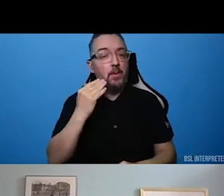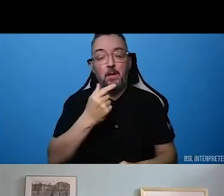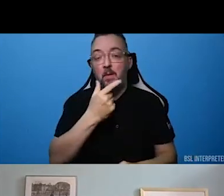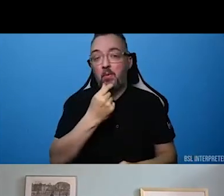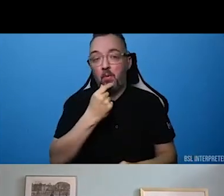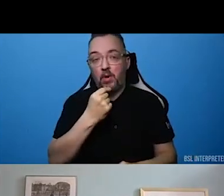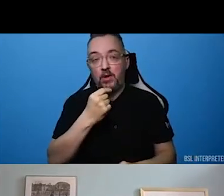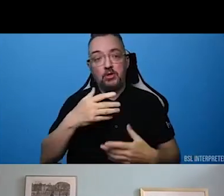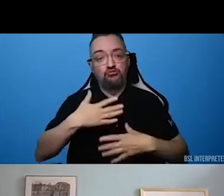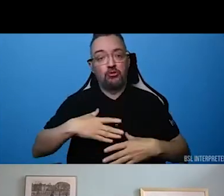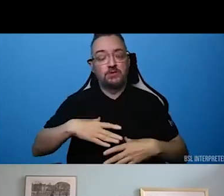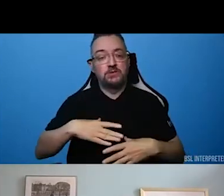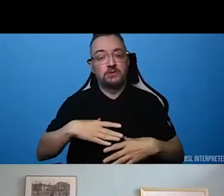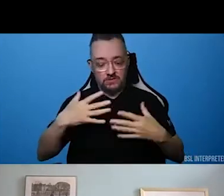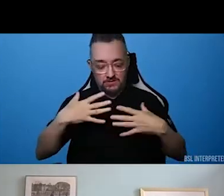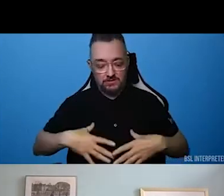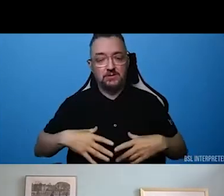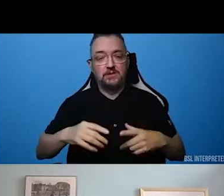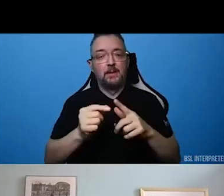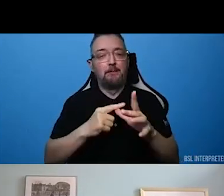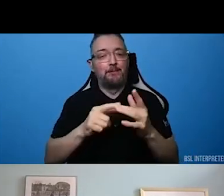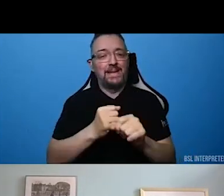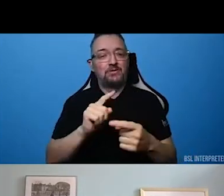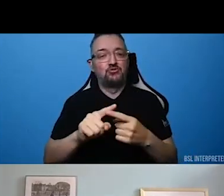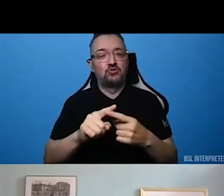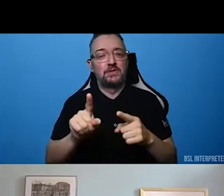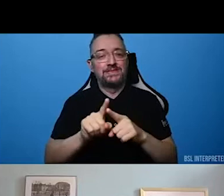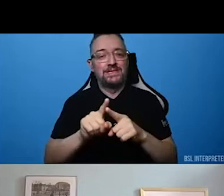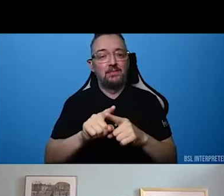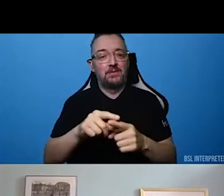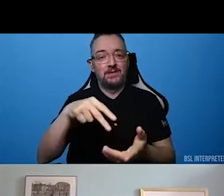dressed in page livery, acting as a kind of music stand.